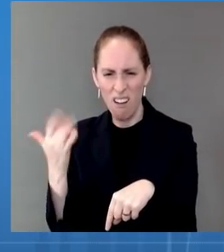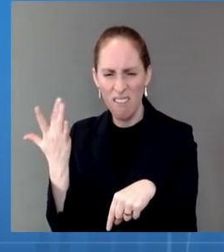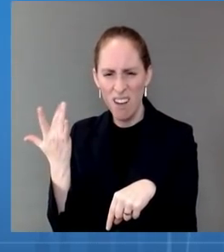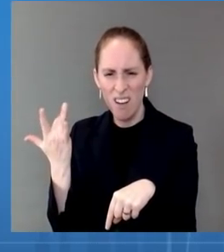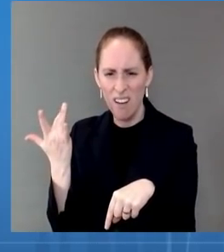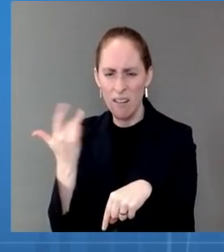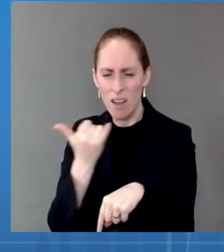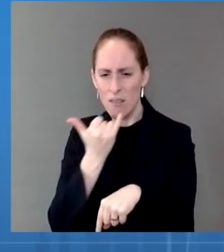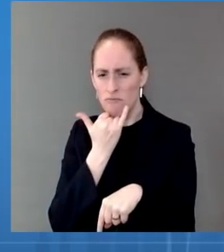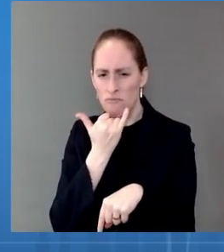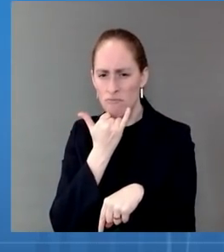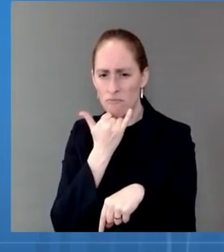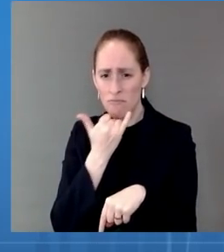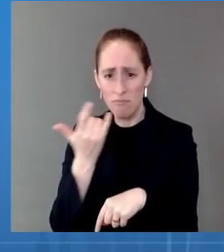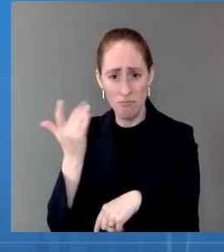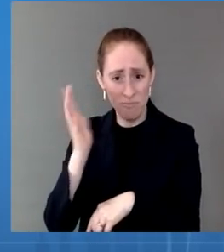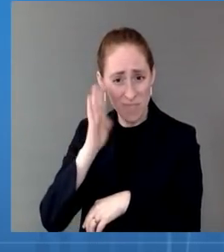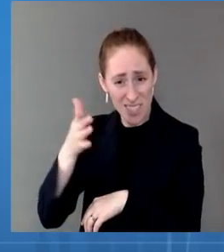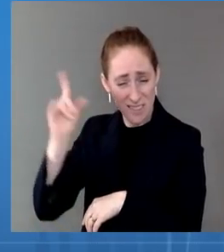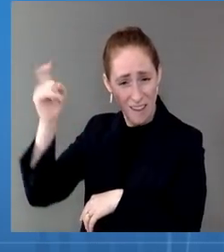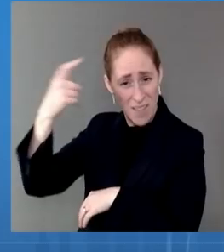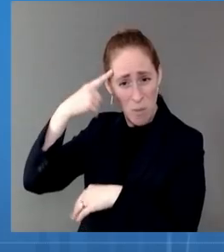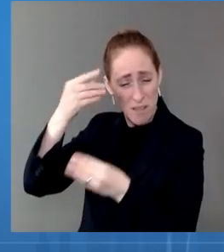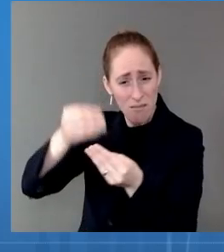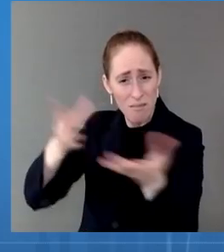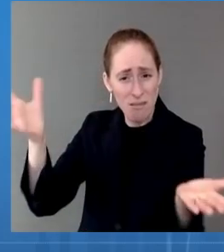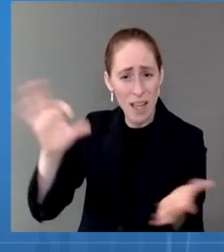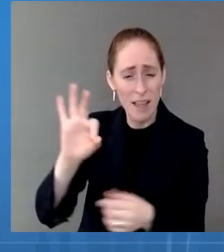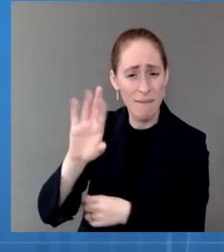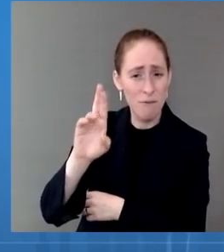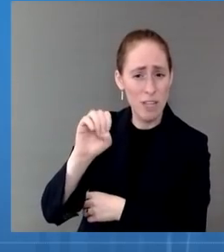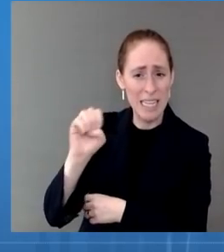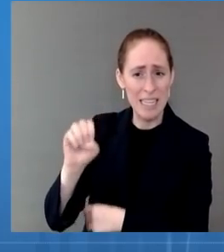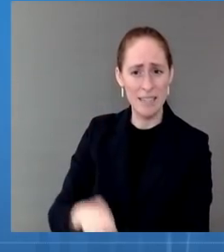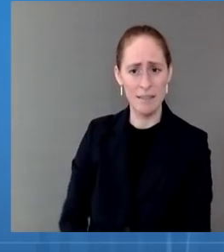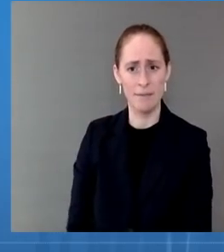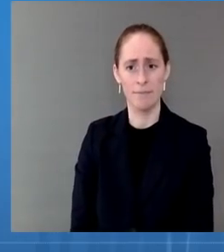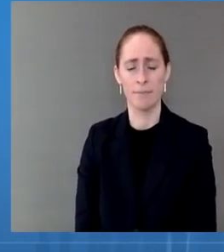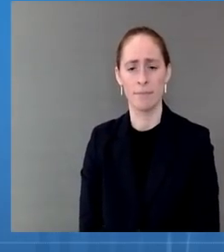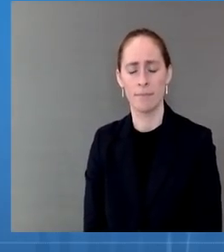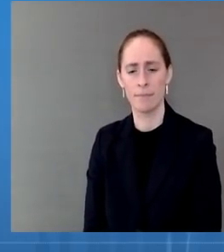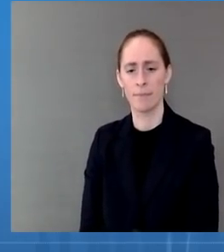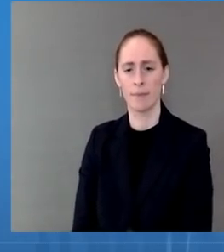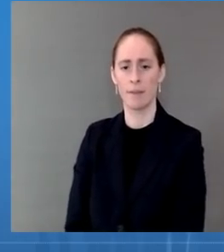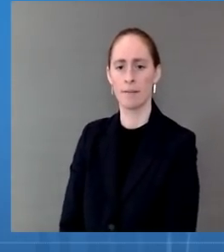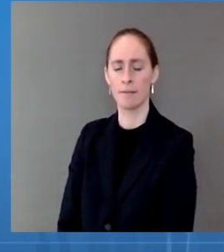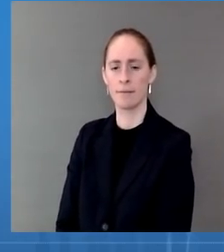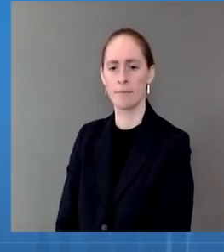Mr. Zients: Well, Caitlin, testing is free in many venues across the country,